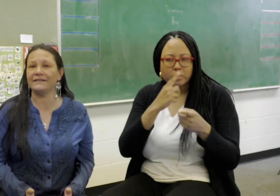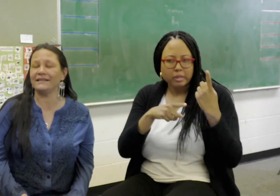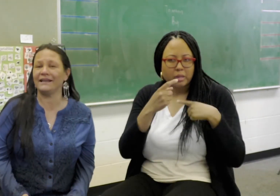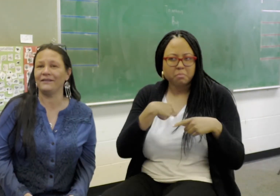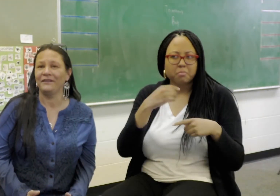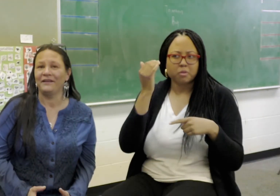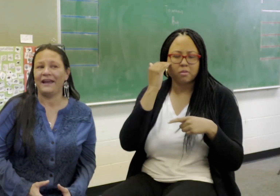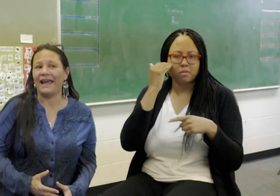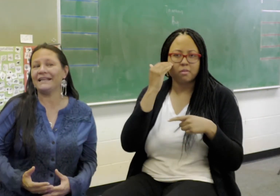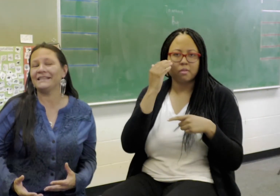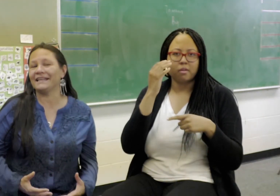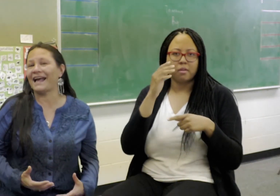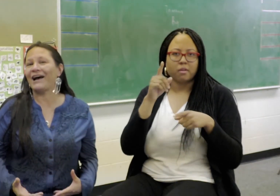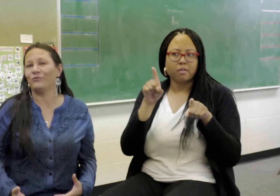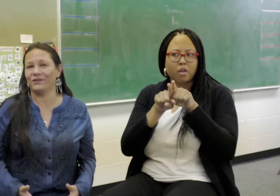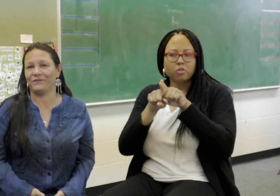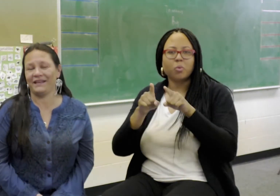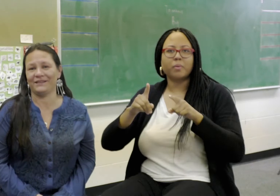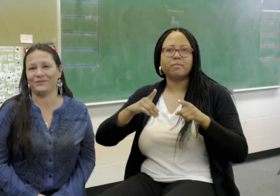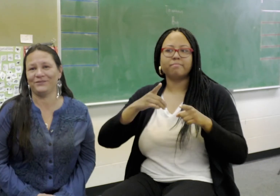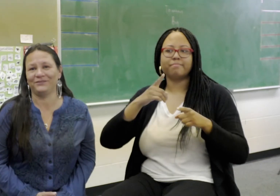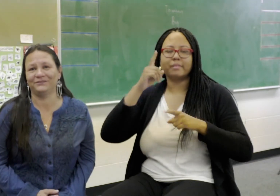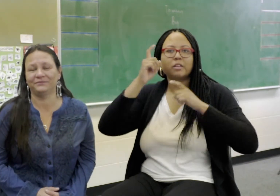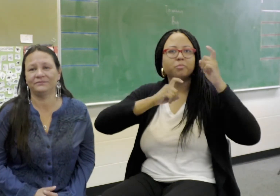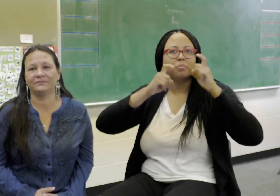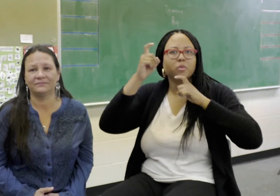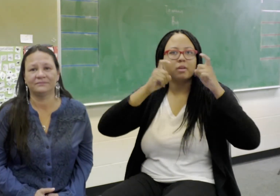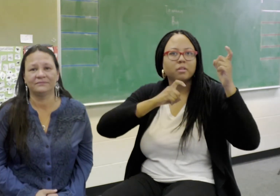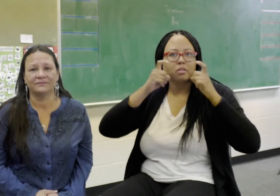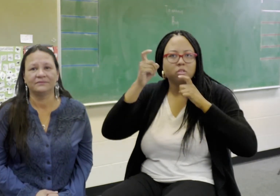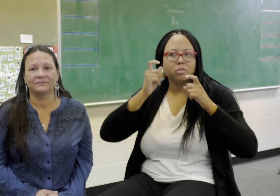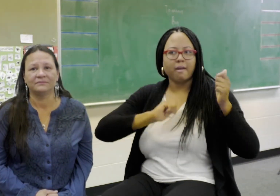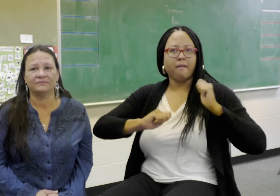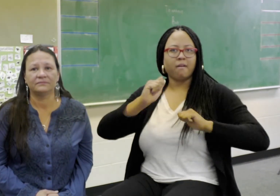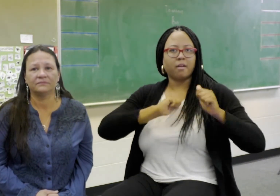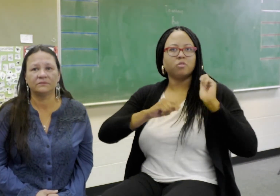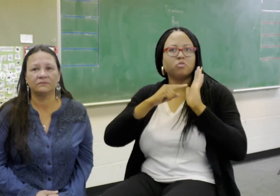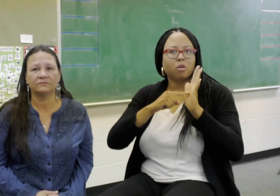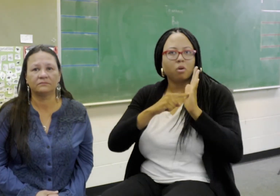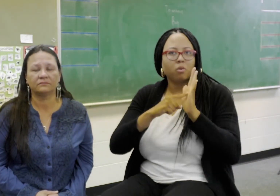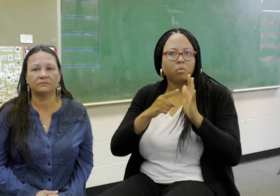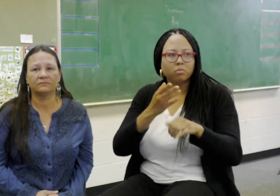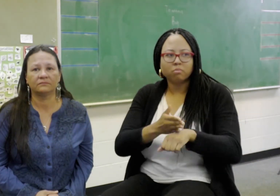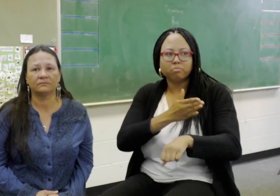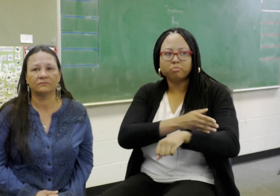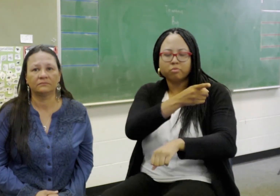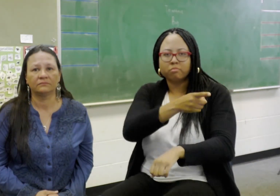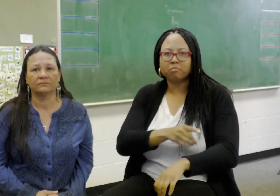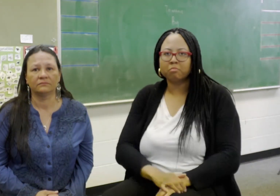Just by little words that I know and the acting, acting it out if he has to.